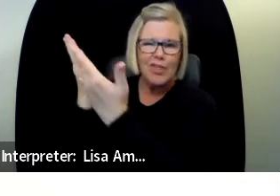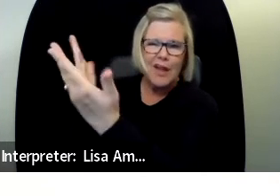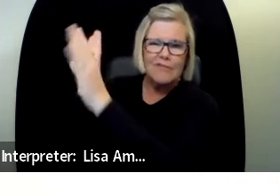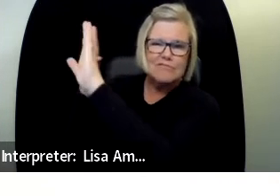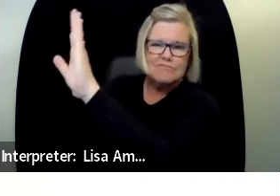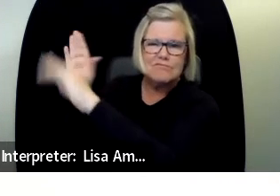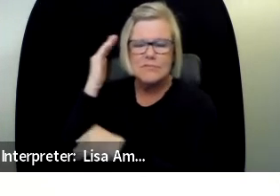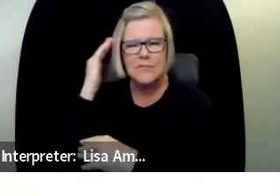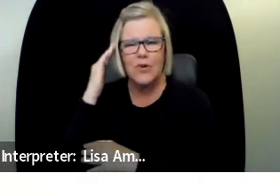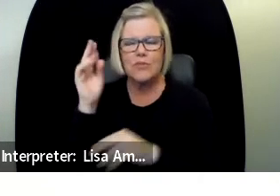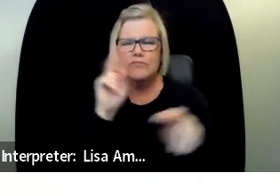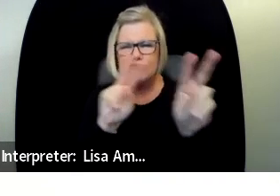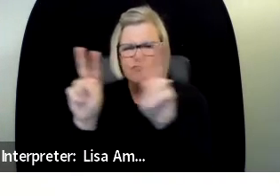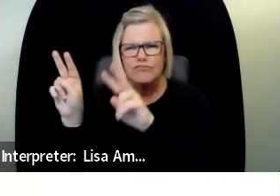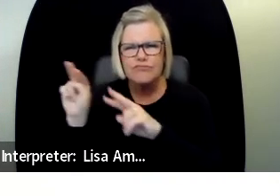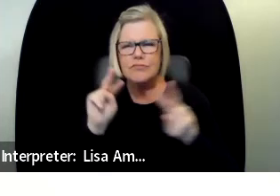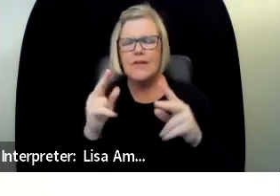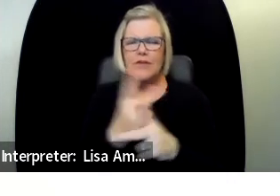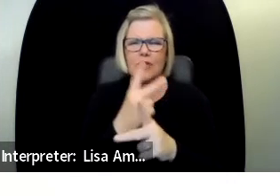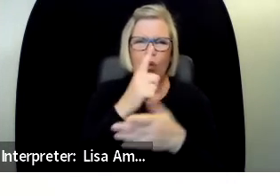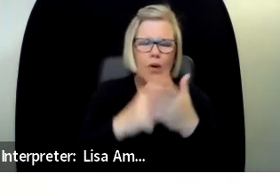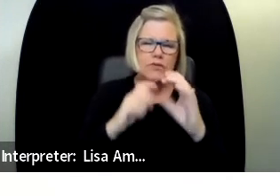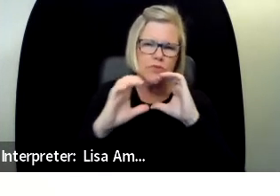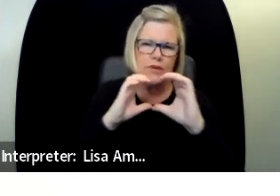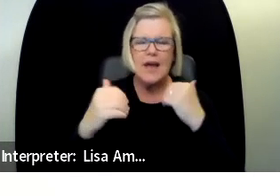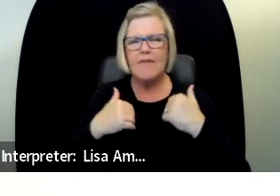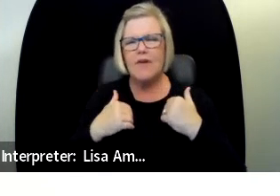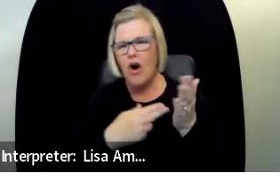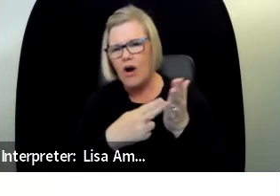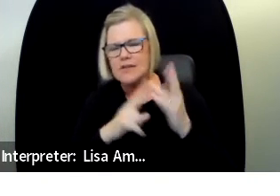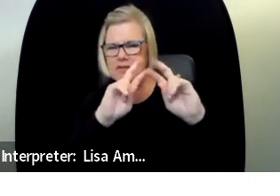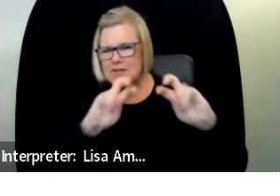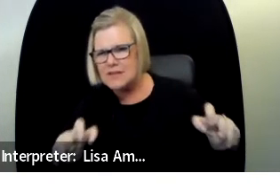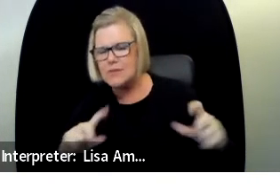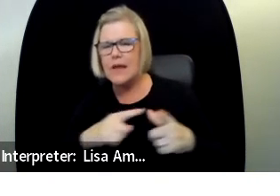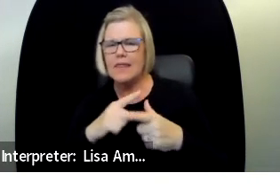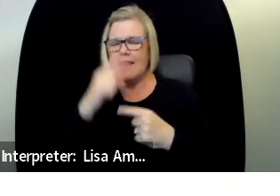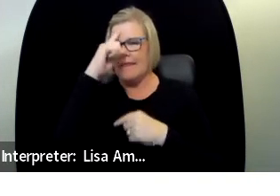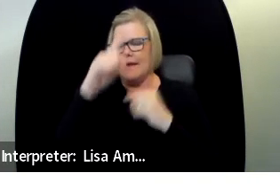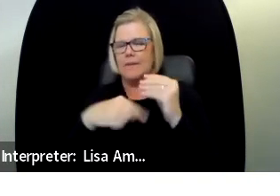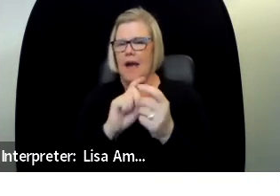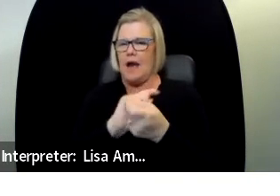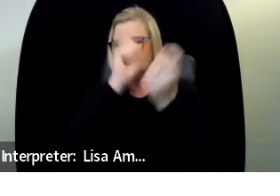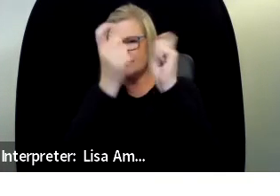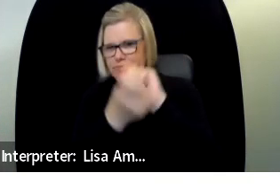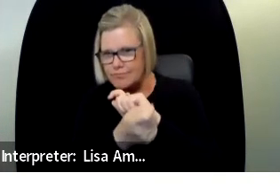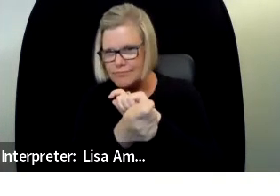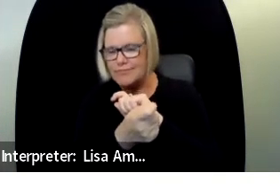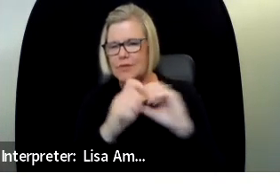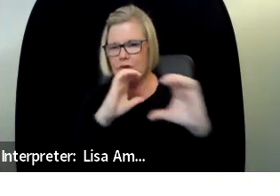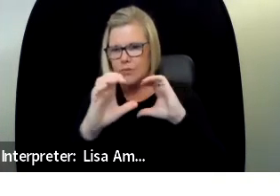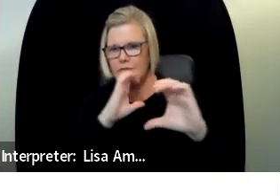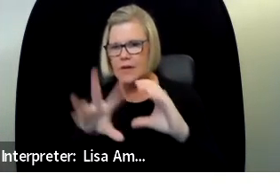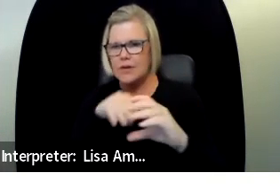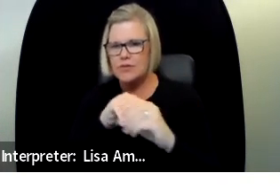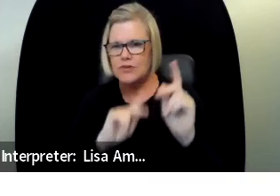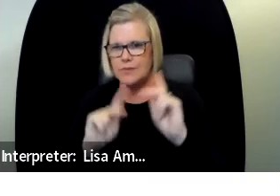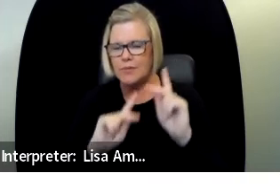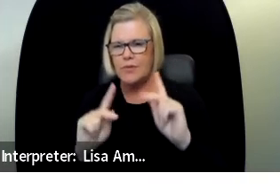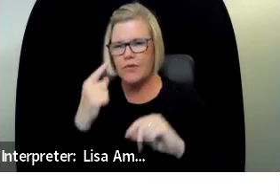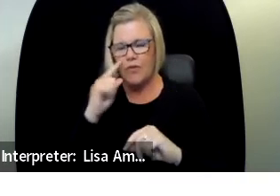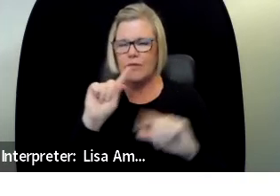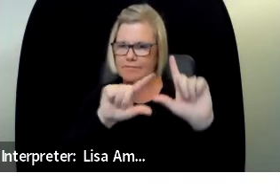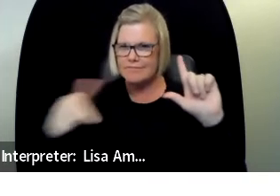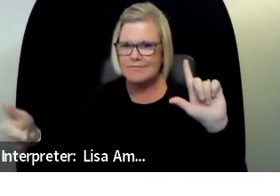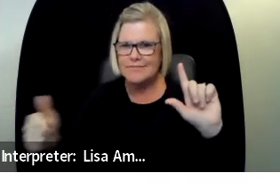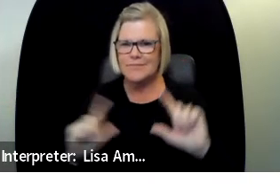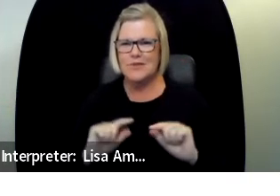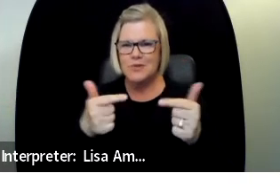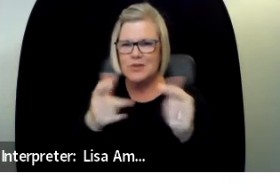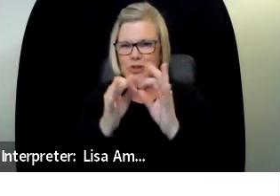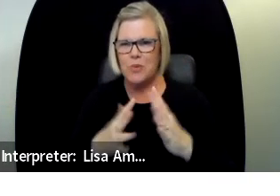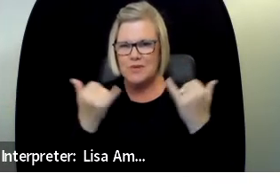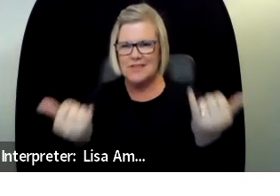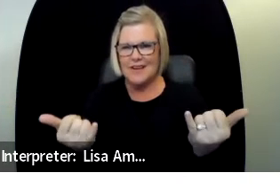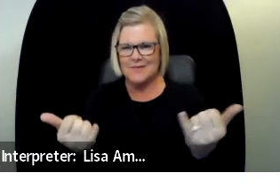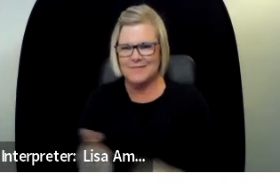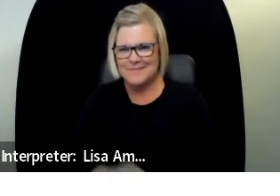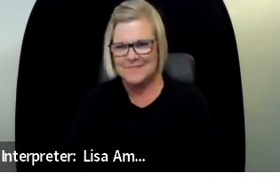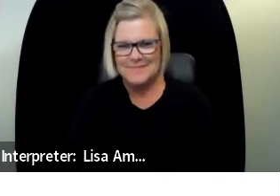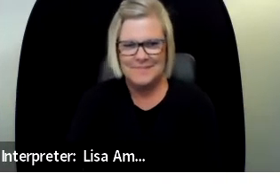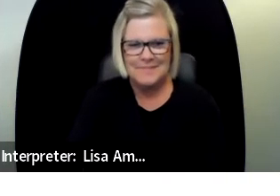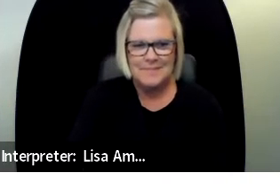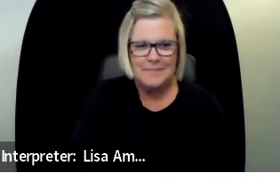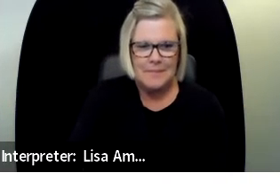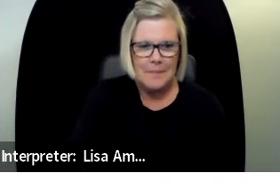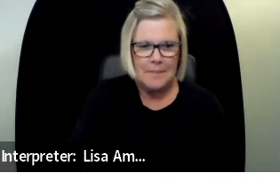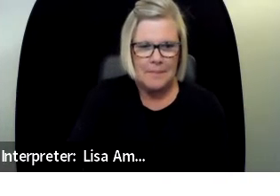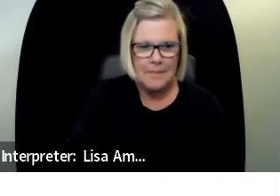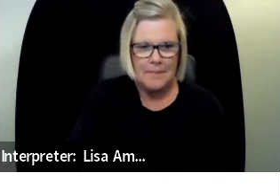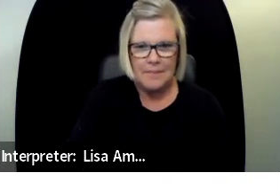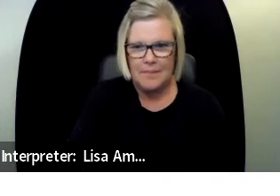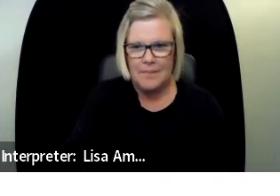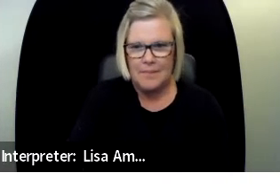AND I THINK PRONOUNS IN E-MAILS IS REALLY IMPORTANT, IN EXPLAINING WHY THAT IS IMPORTANT. LOOKING AT YOUR SPACE, WHEREVER THAT IS, YOU CAN ASK YOURSELF, WHAT DOES THIS SPACE SAY? SO IF EVERY PICTURE ON THE WALL IS A MAN AND WOMAN TOGETHER OR ALL WHITE PEOPLE OR THERE'S BIBLE VERSUS ON THE WALL BUT NOT OTHER FAITH SYMBOLS OR WISDOM ON THE WALL.